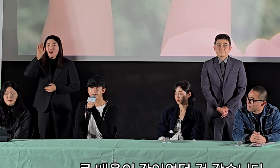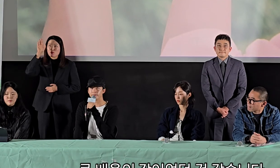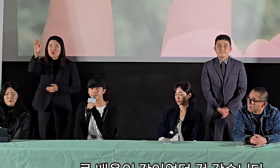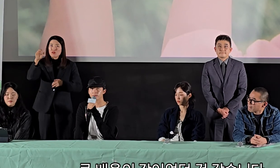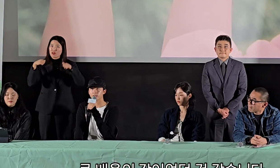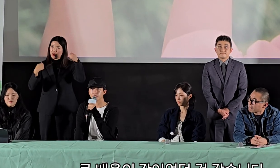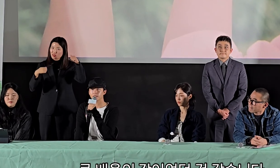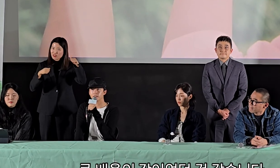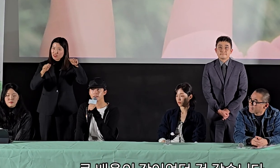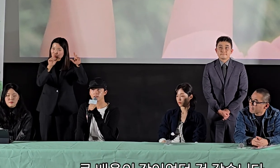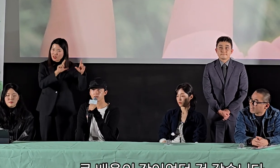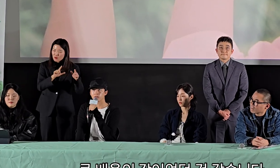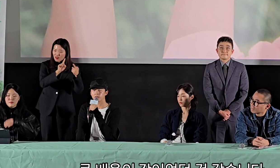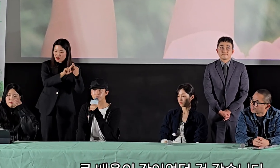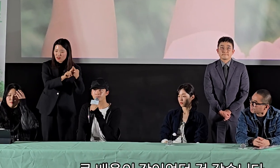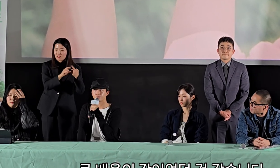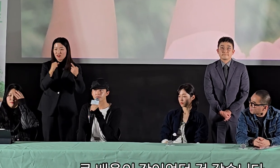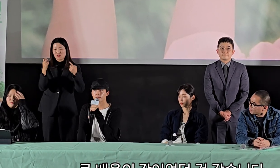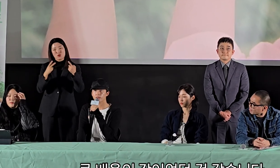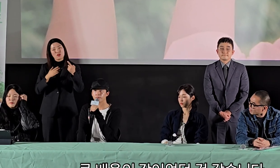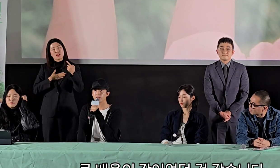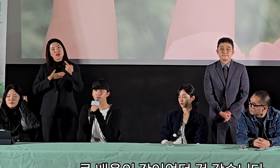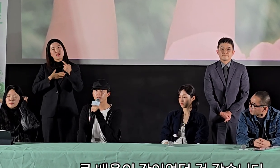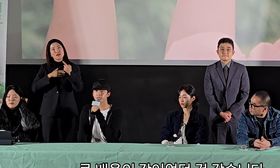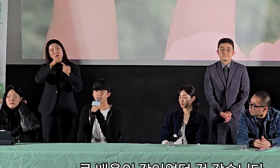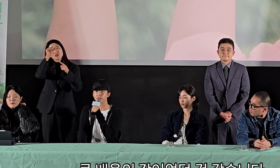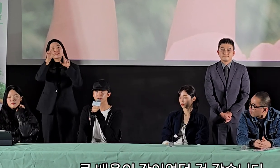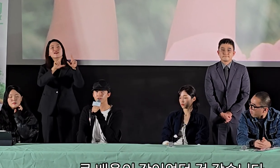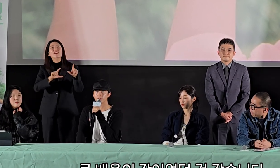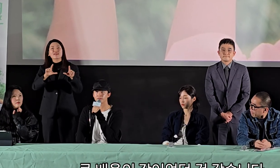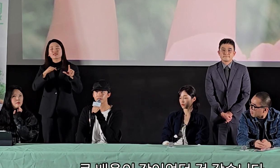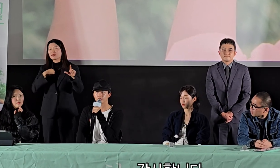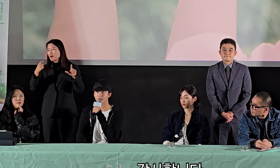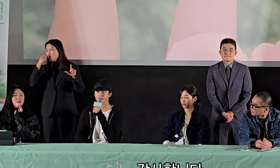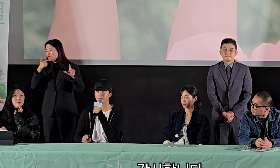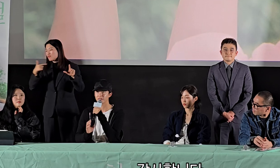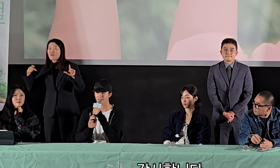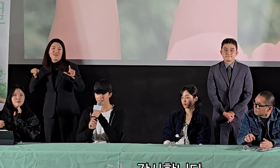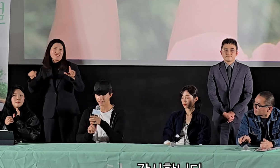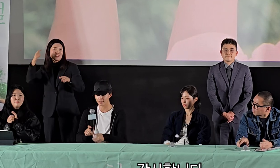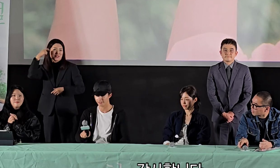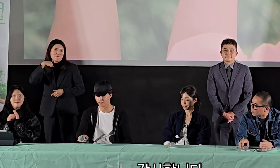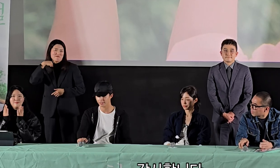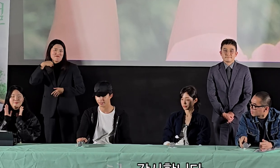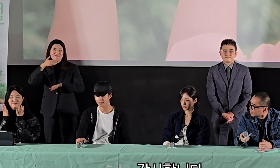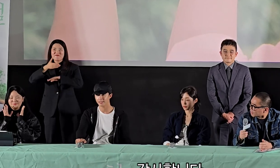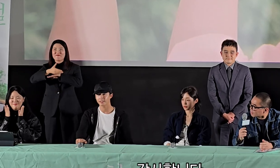and my acting career. Thank you.